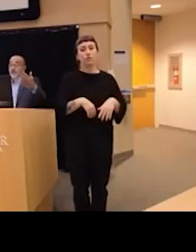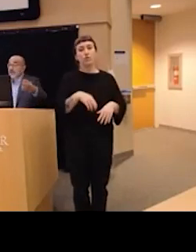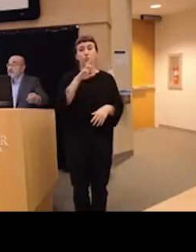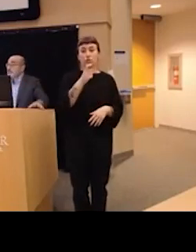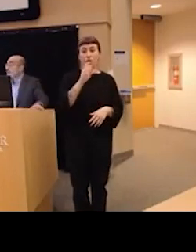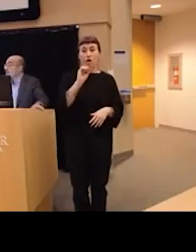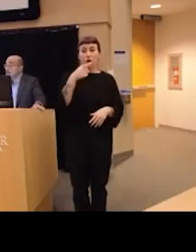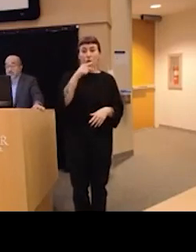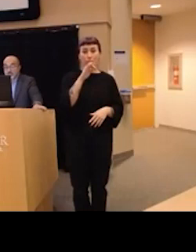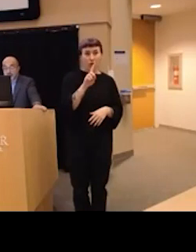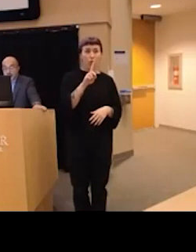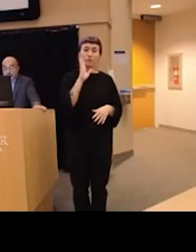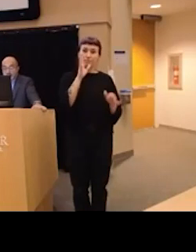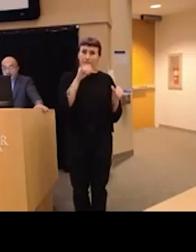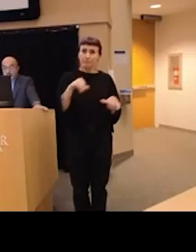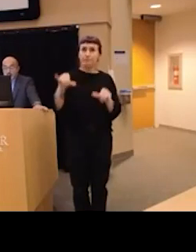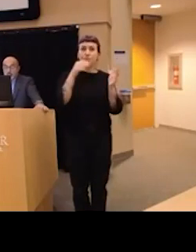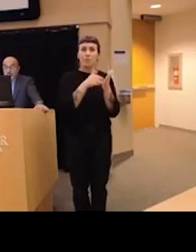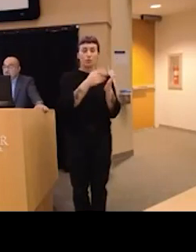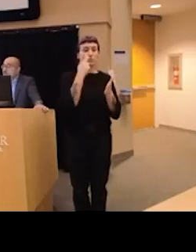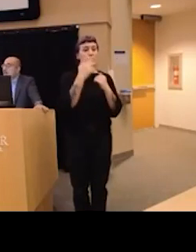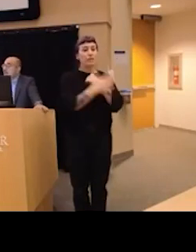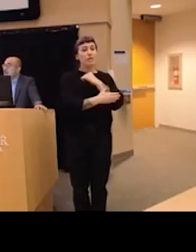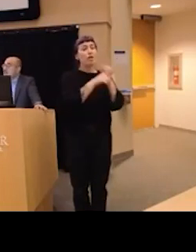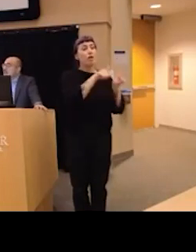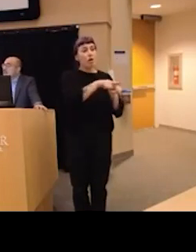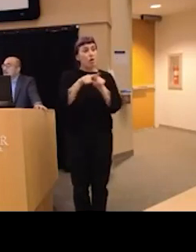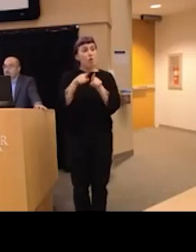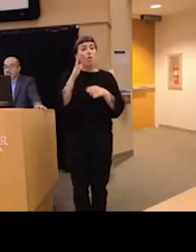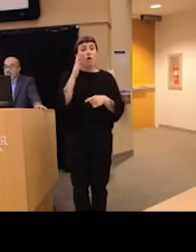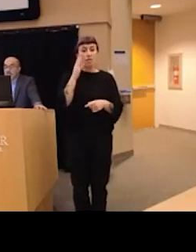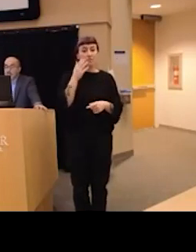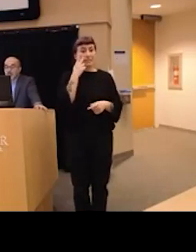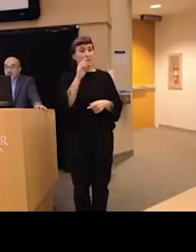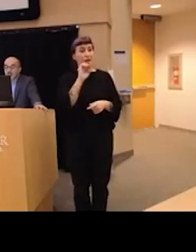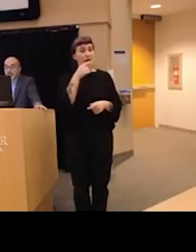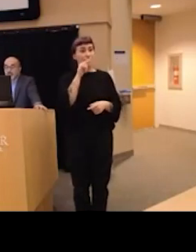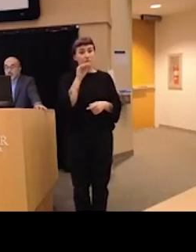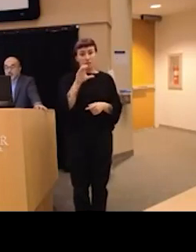pack consistent pattern you see in this country um you also may have episodic care B care that's